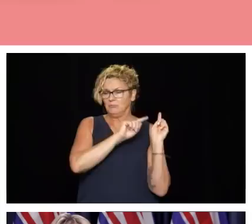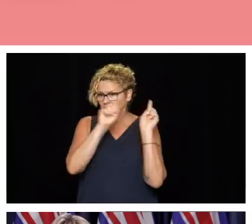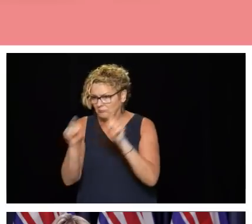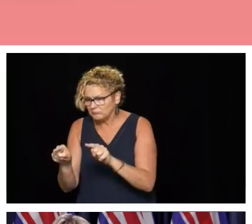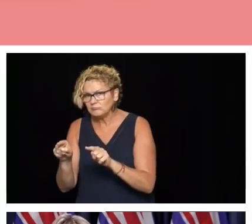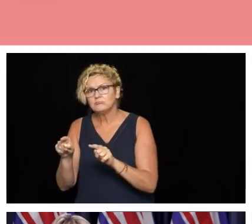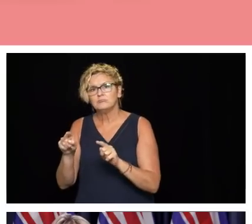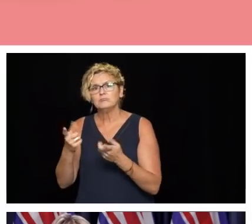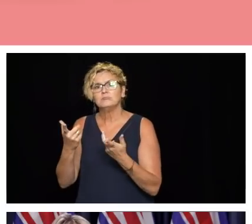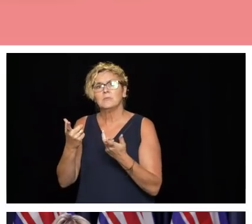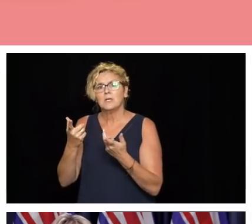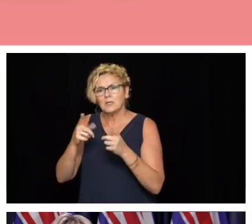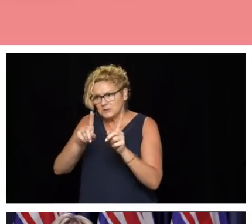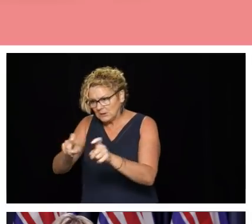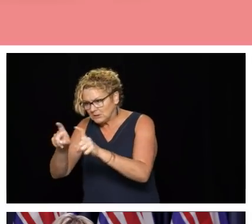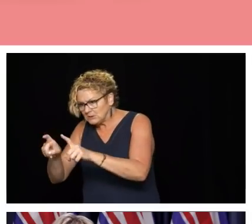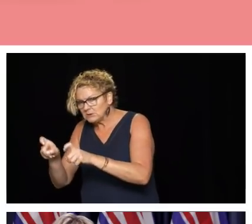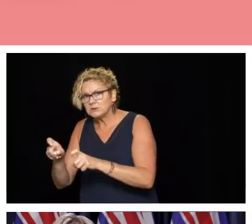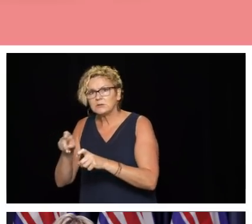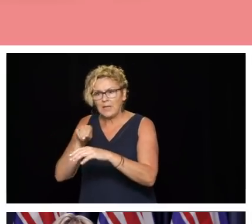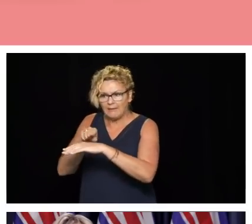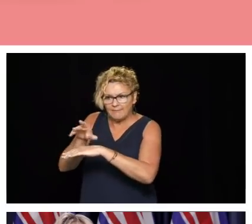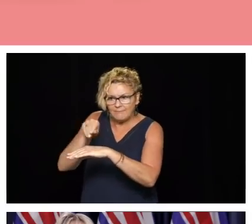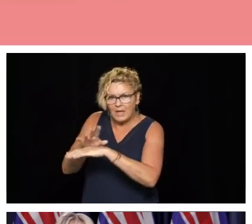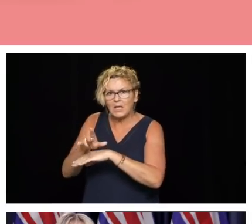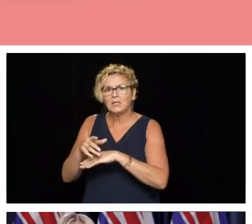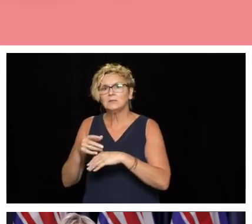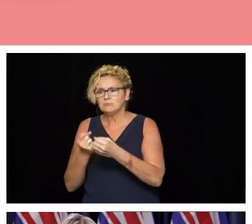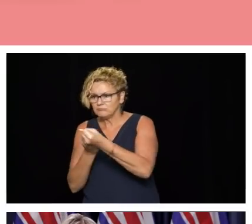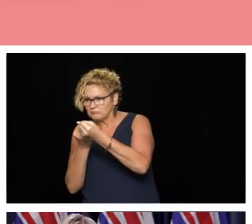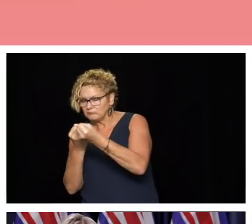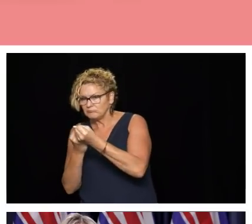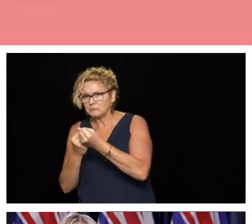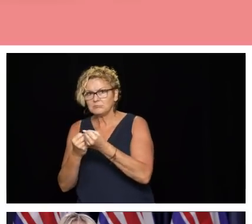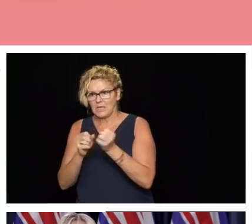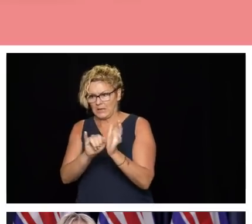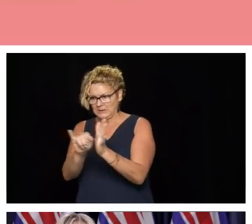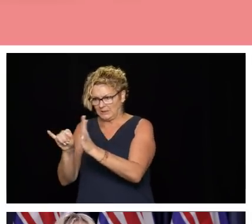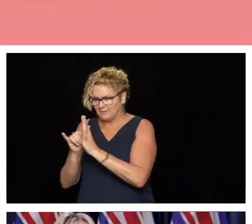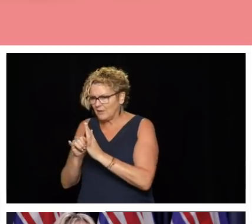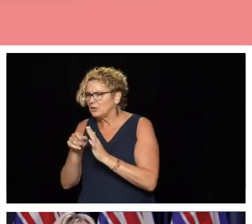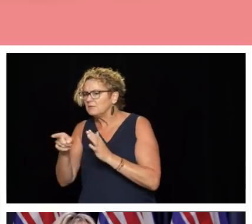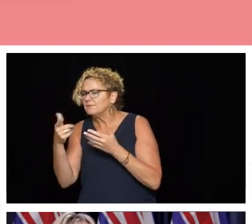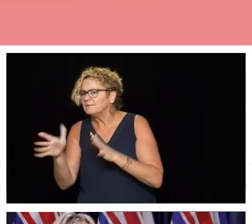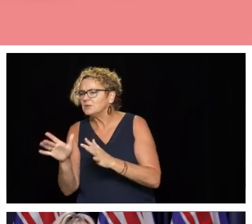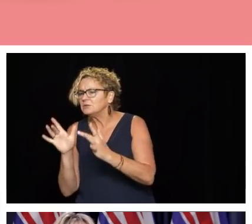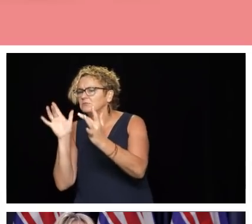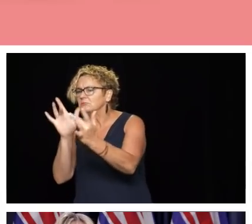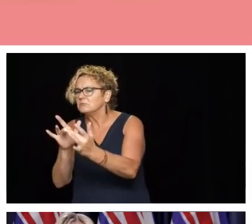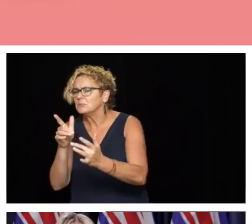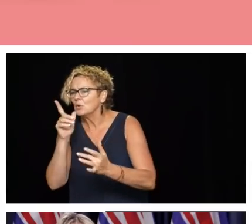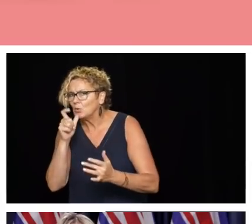we have with our public health teams across the province for the important measures of contact tracing as you know, every single case